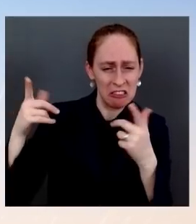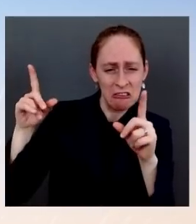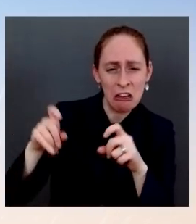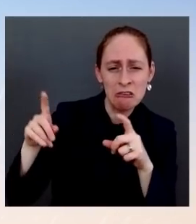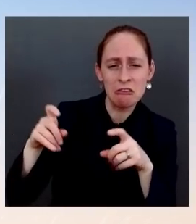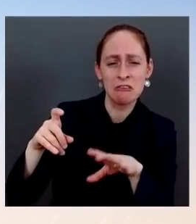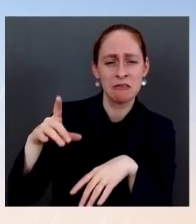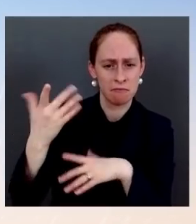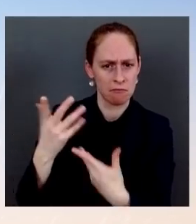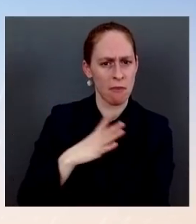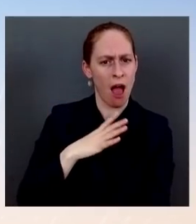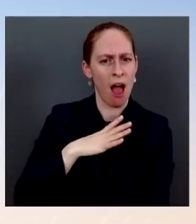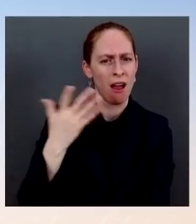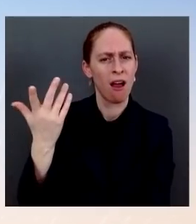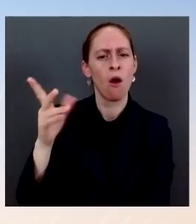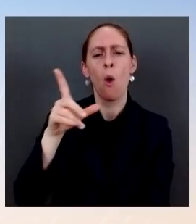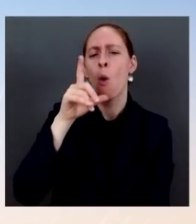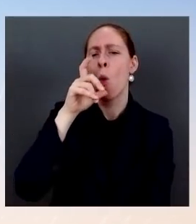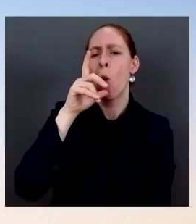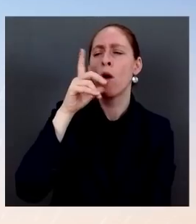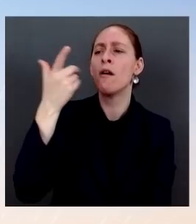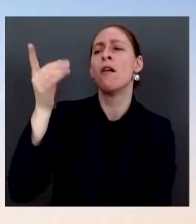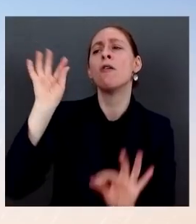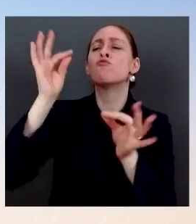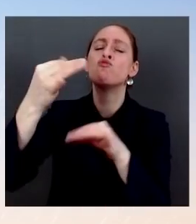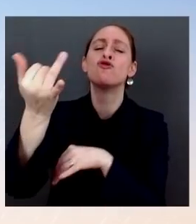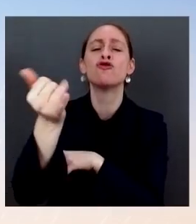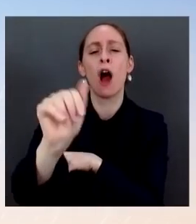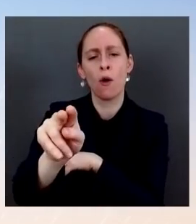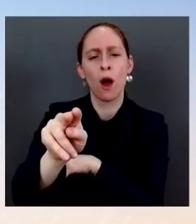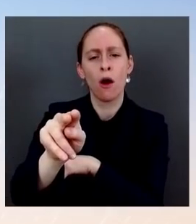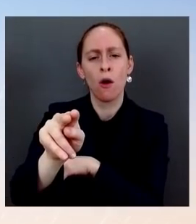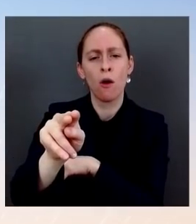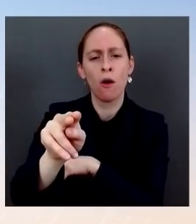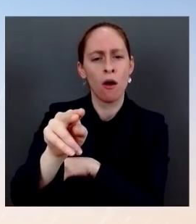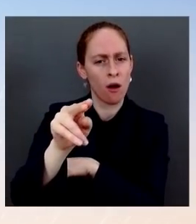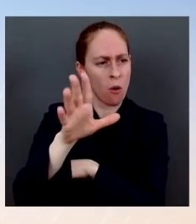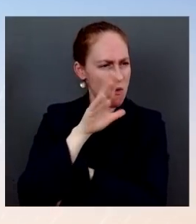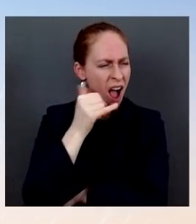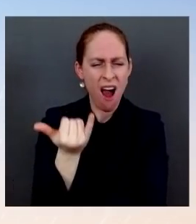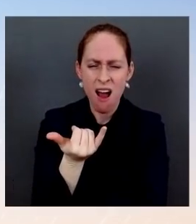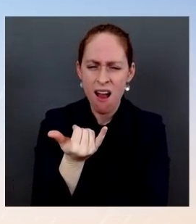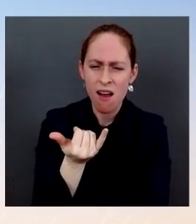before they go home for Christmas? Ms. Psaki: Well, Peter, what we've been doing over the course of the last four months,